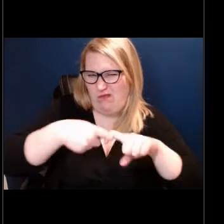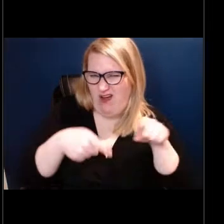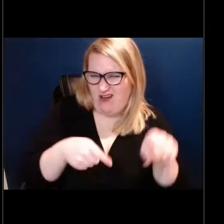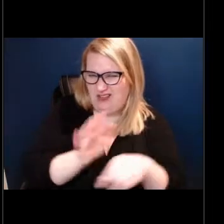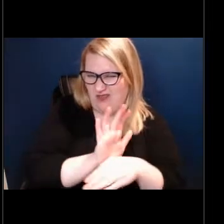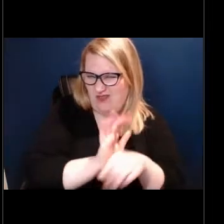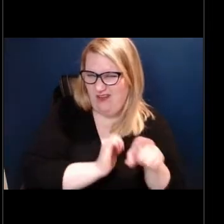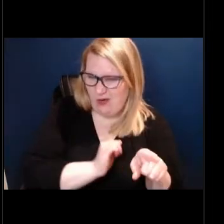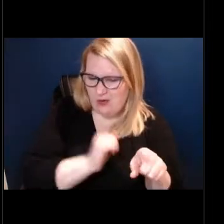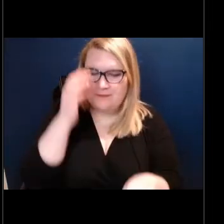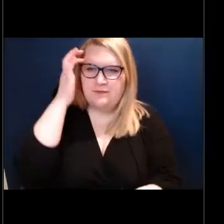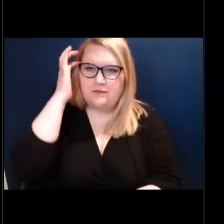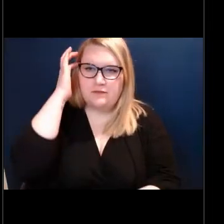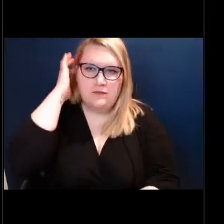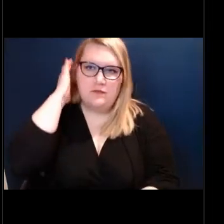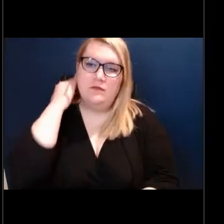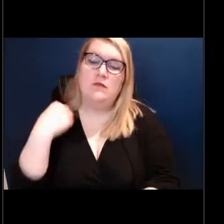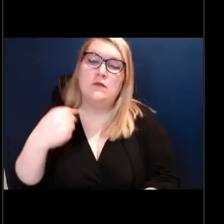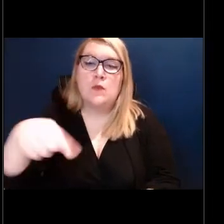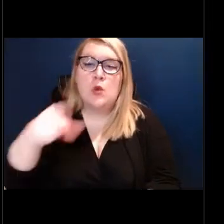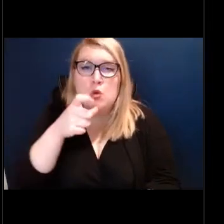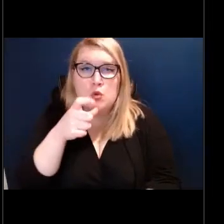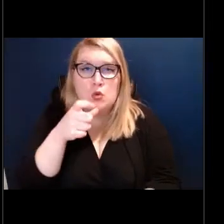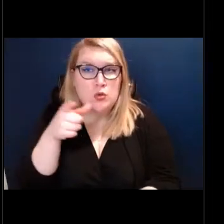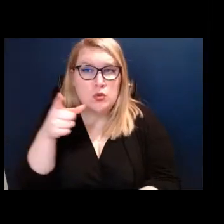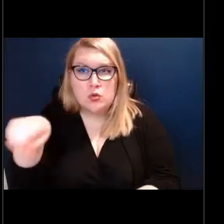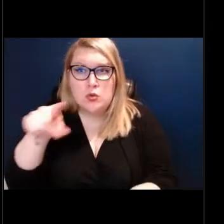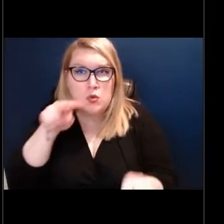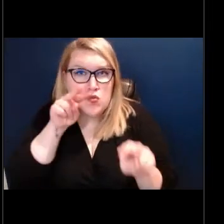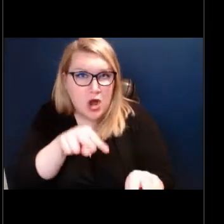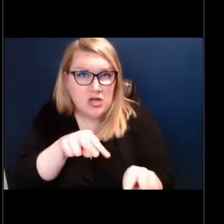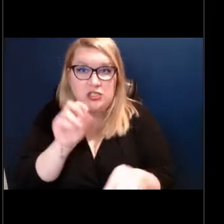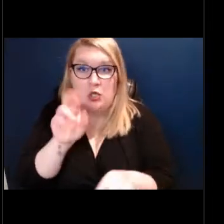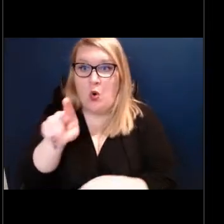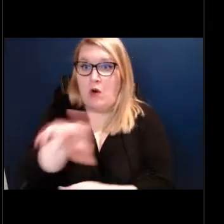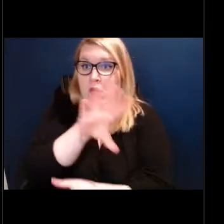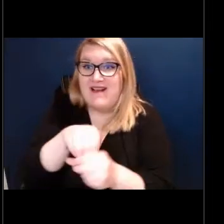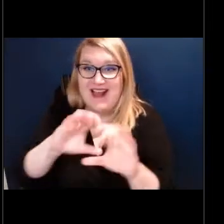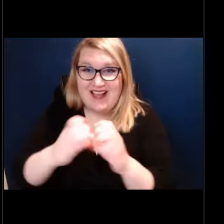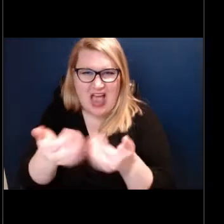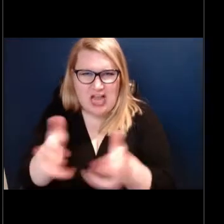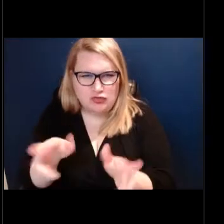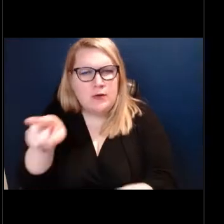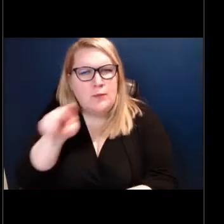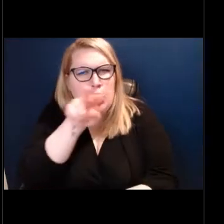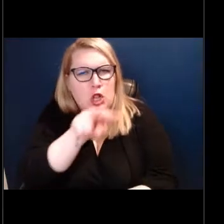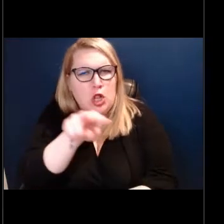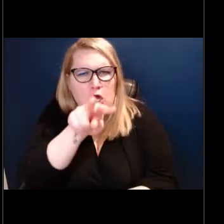And I want everyone who's either watching or in a classroom, take a look at the very far wall,